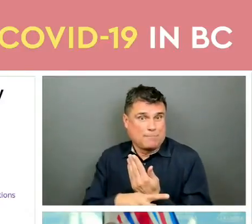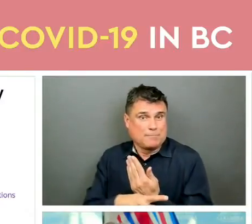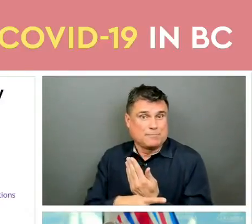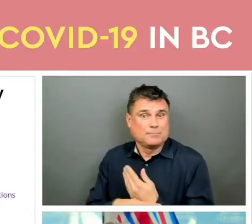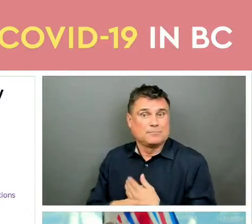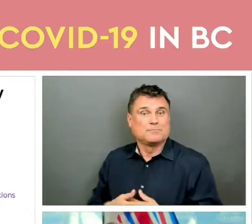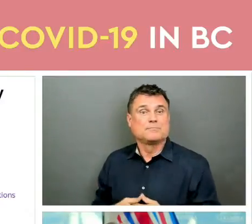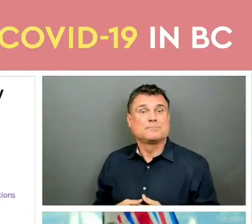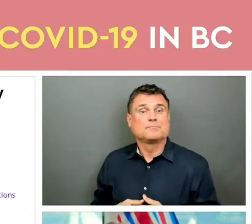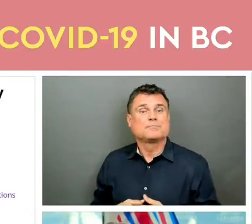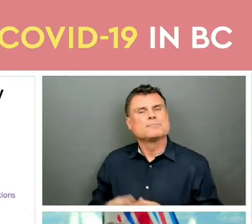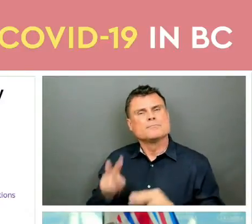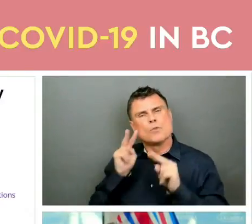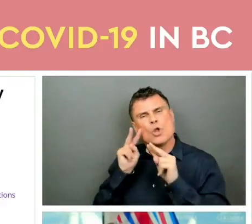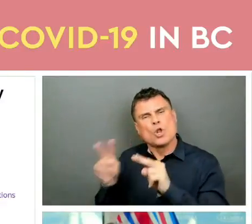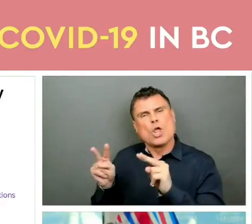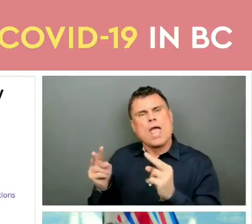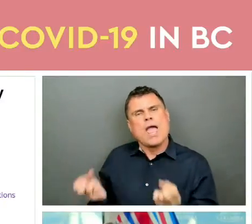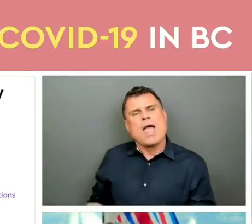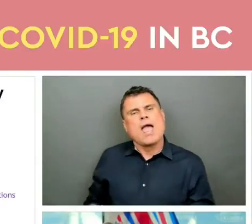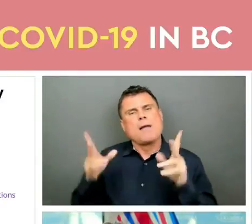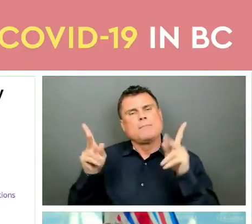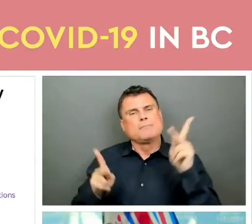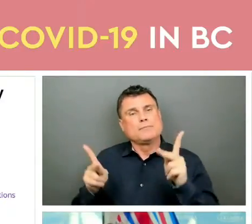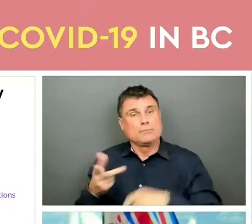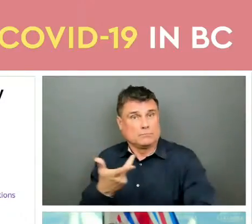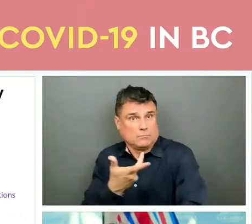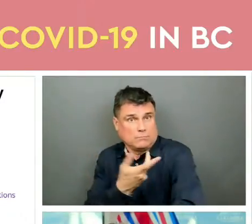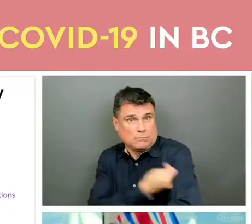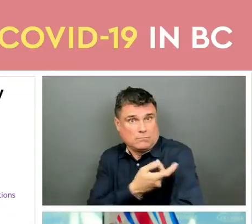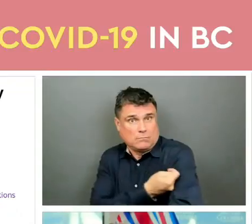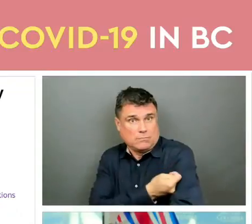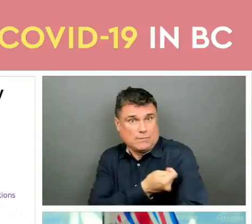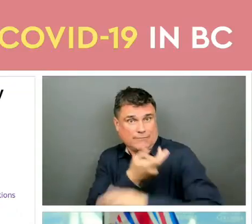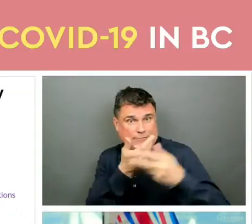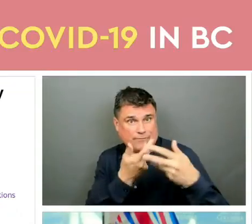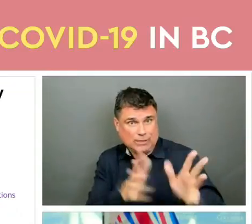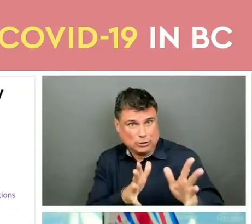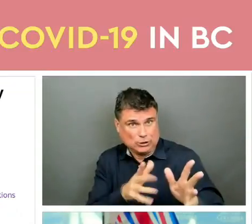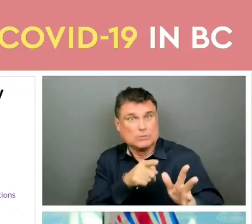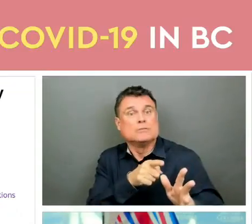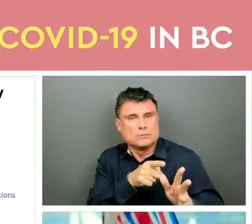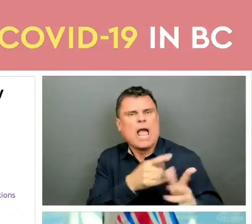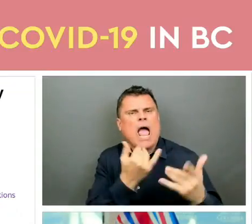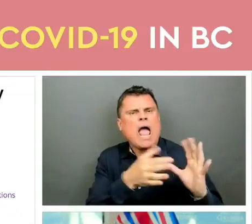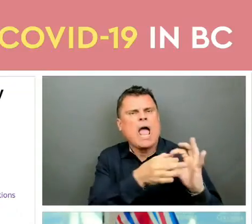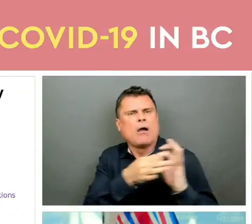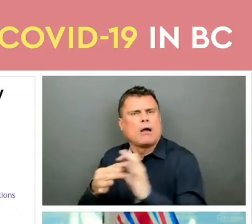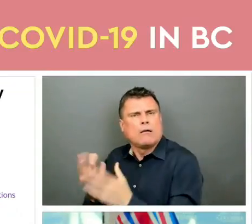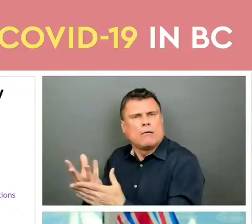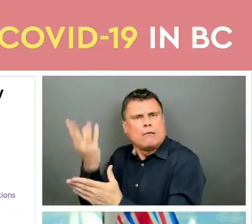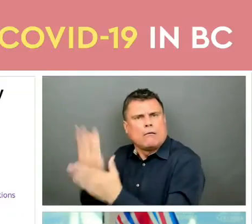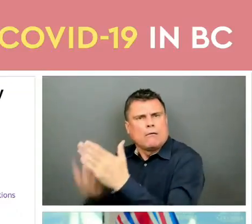of people who are immunized and the effect we're seeing on hospitalizations and deaths. And what we can see is